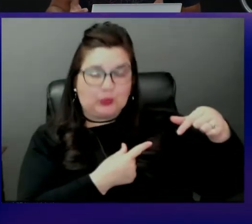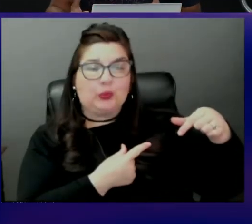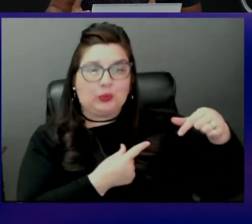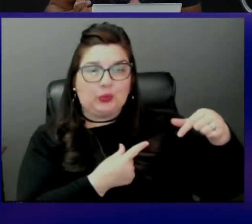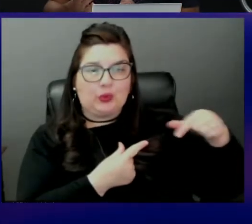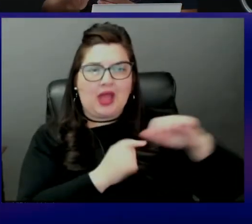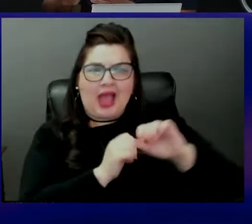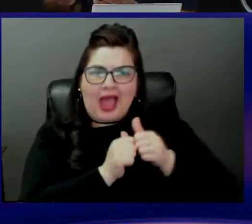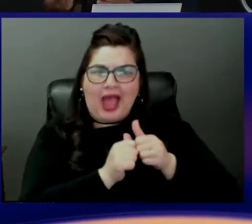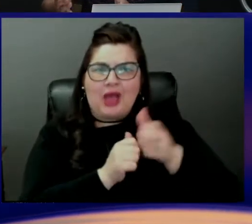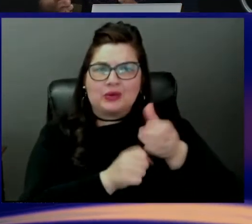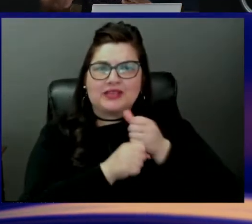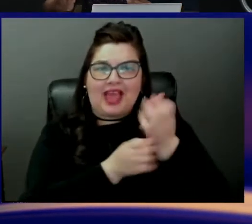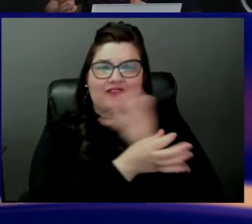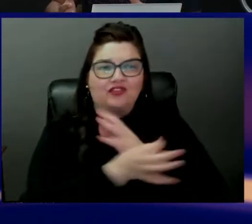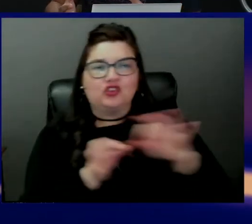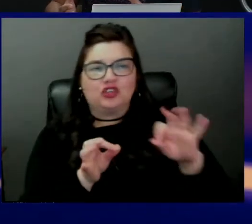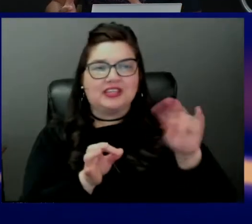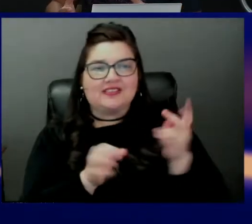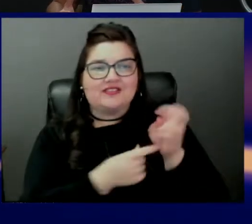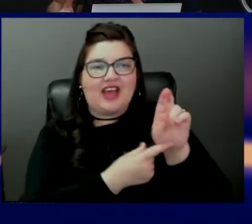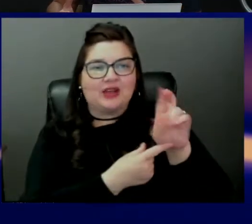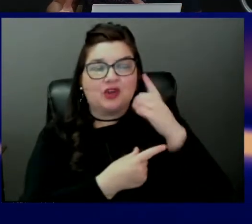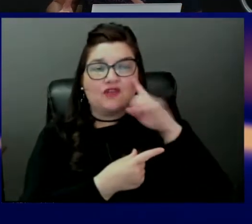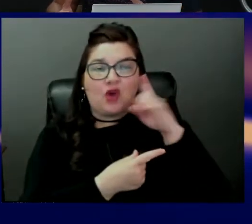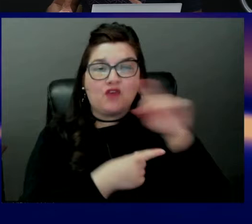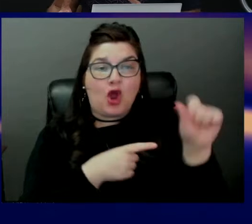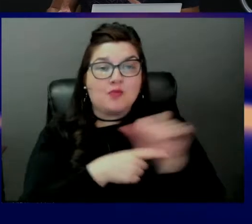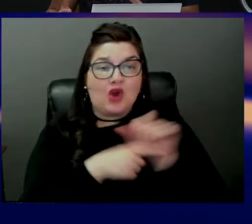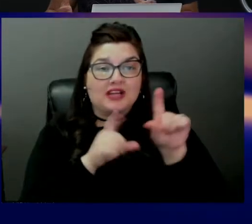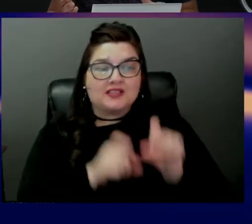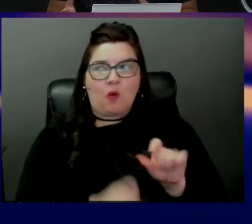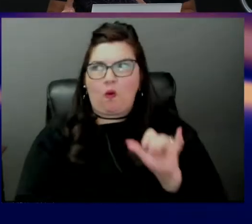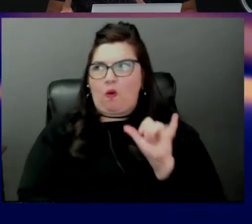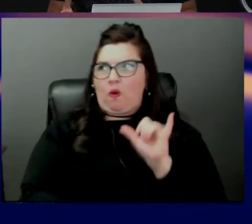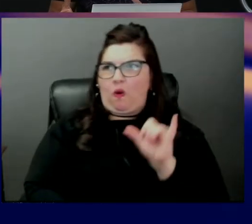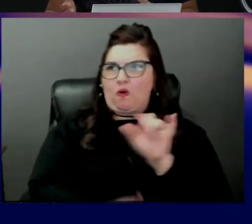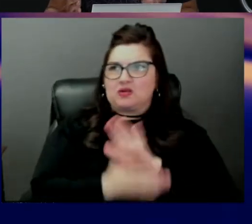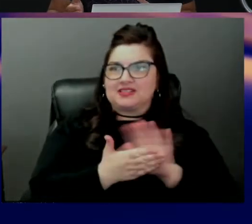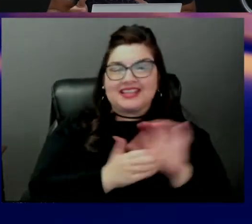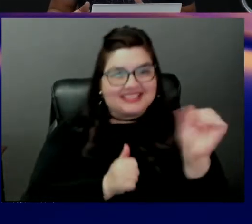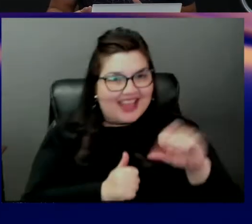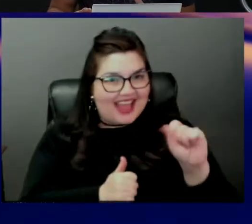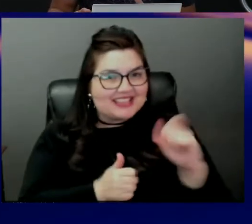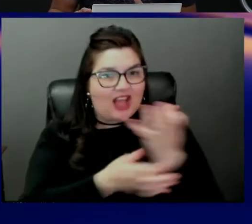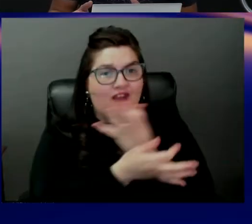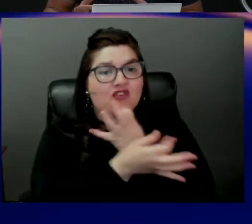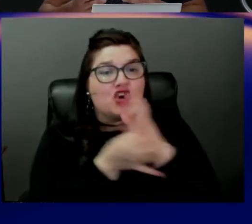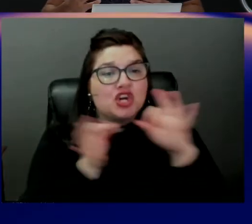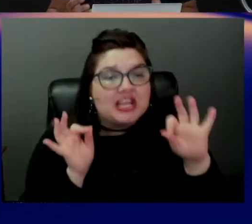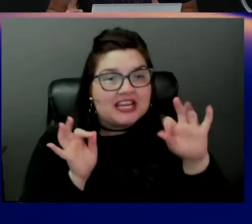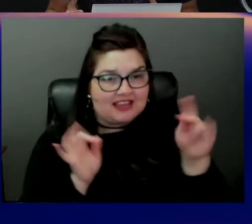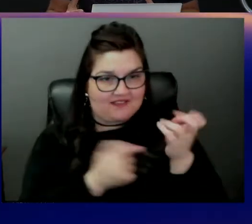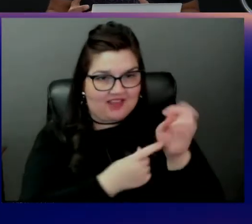for the practice exam? [Grobelny] Oh nice. - Yeah. Yeah. So we have free vouchers for the official practice exam. You either join the challenge,